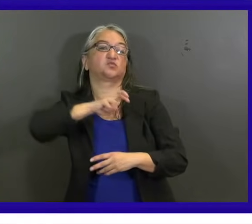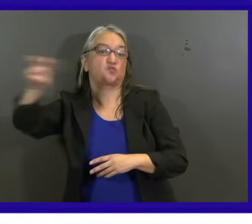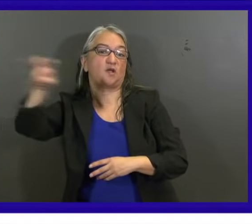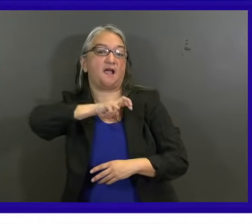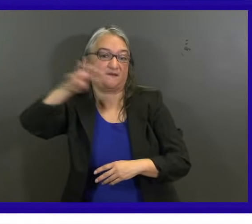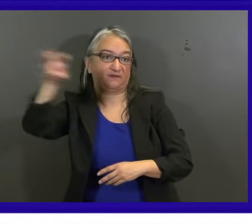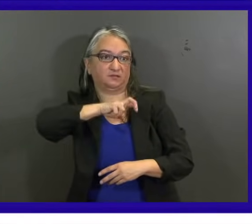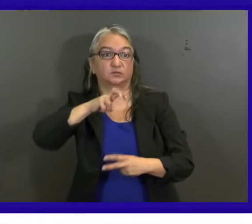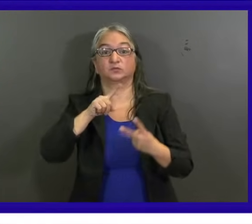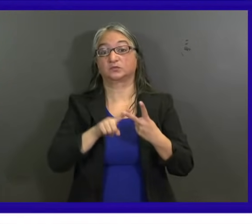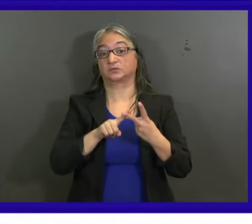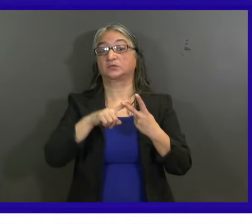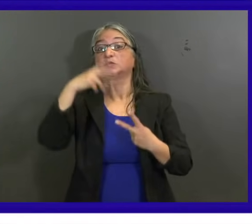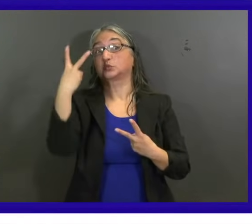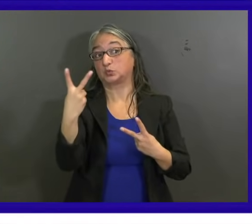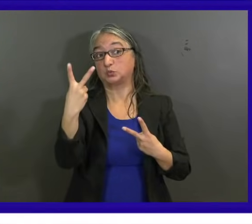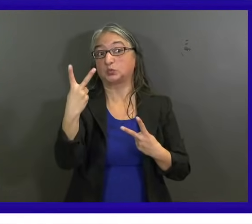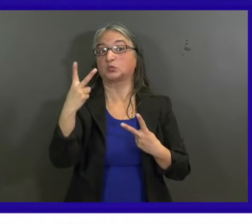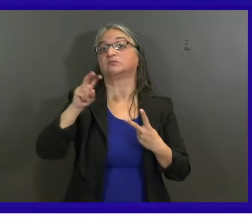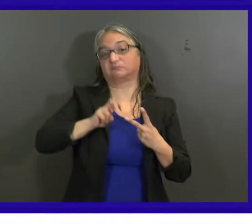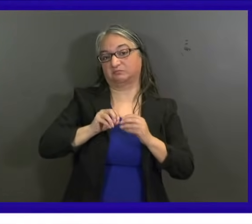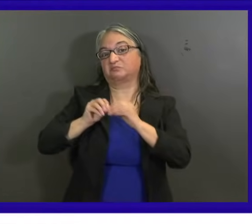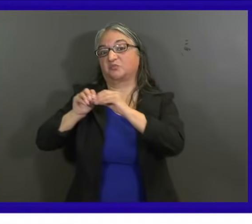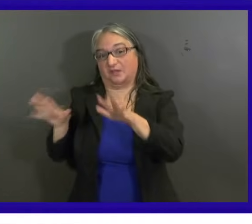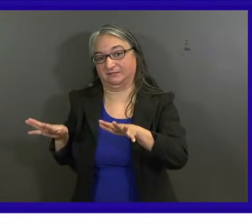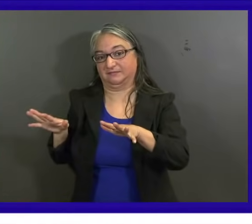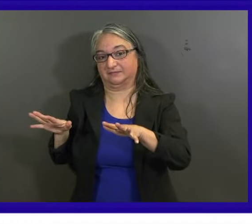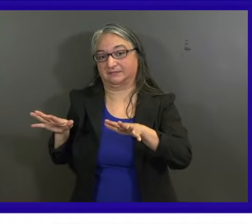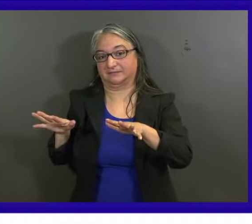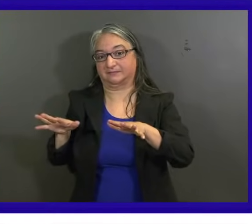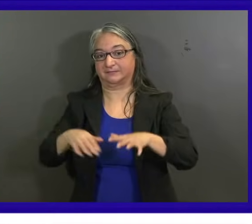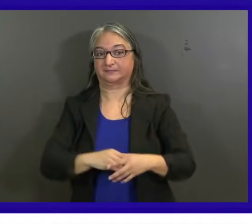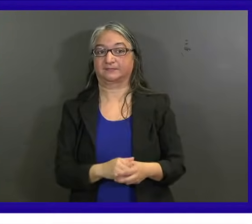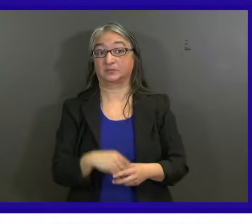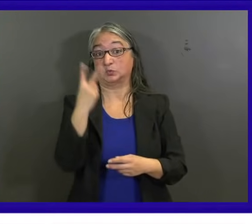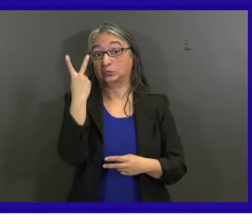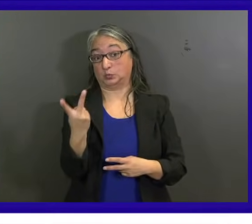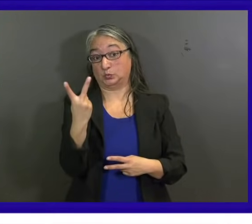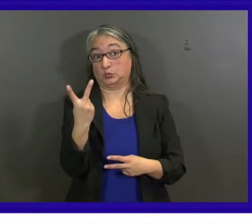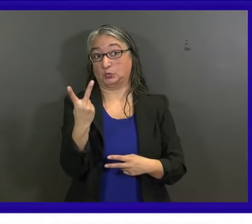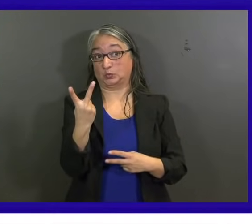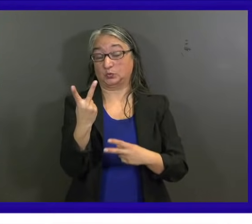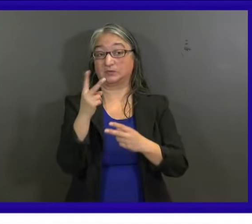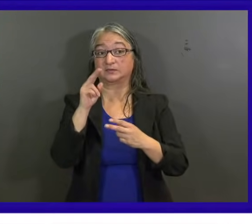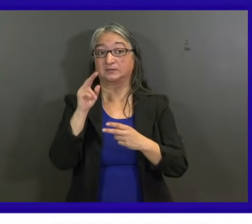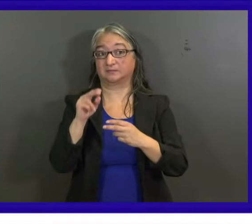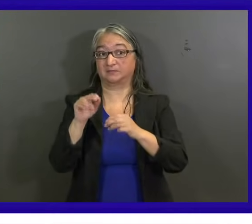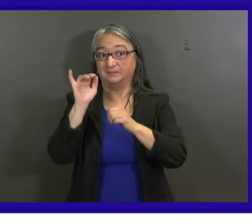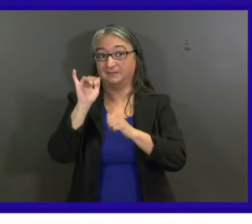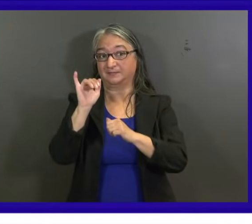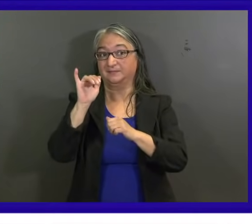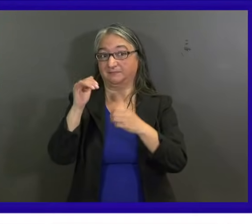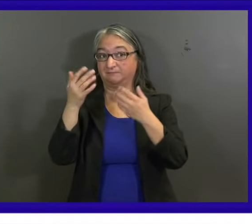immunized and asymptomatic four unimonized and one was symptomatic with three asymptomatic but